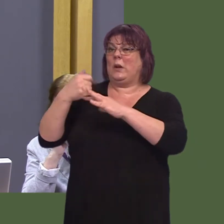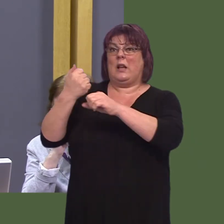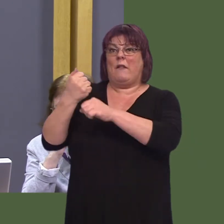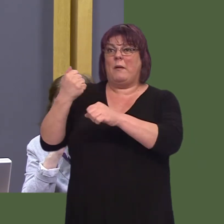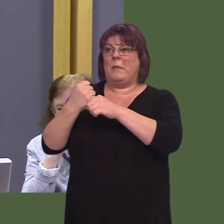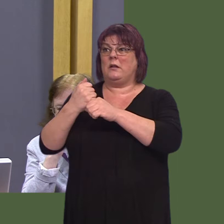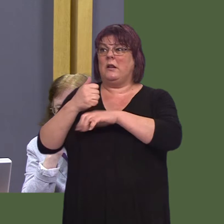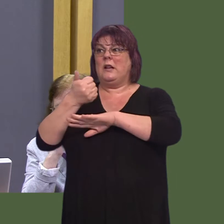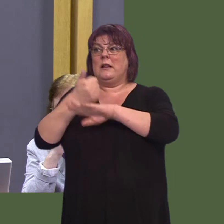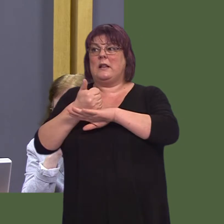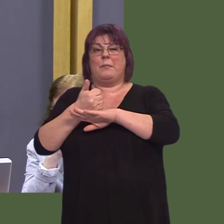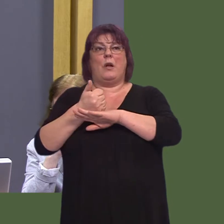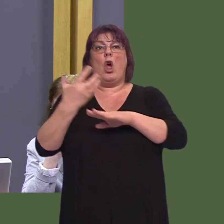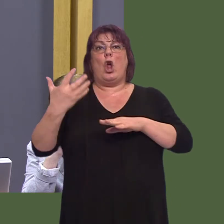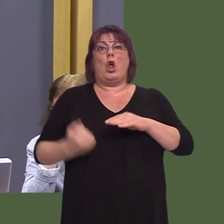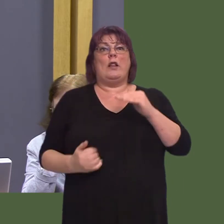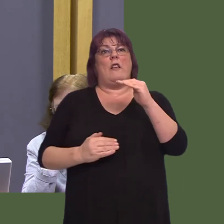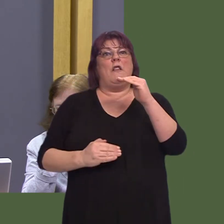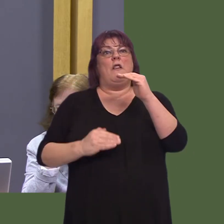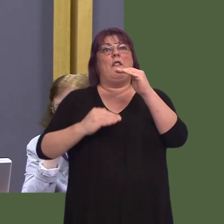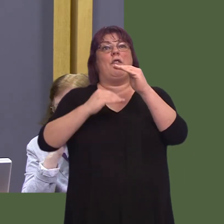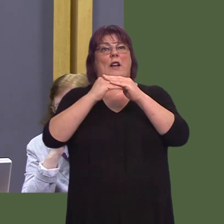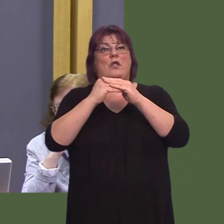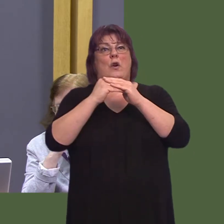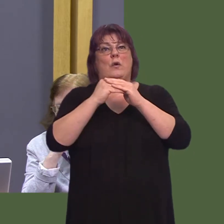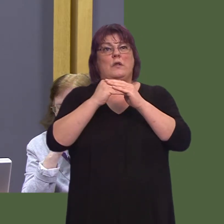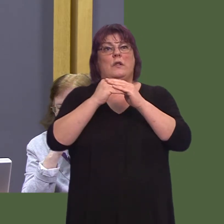Government's proposals to introduce an earnings threshold for eligibility to free